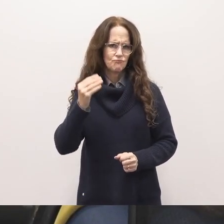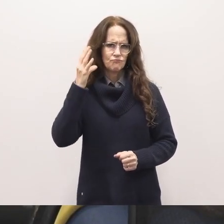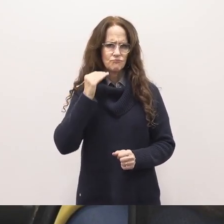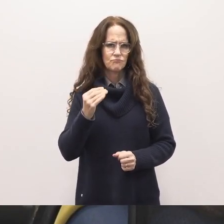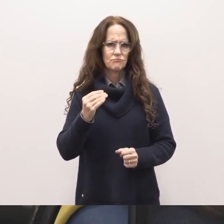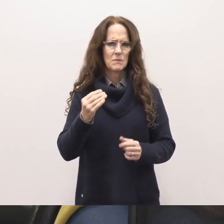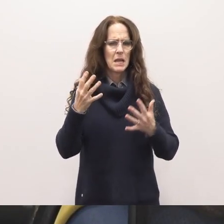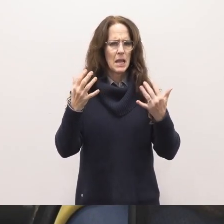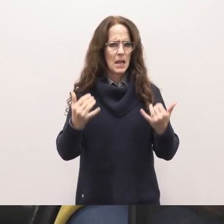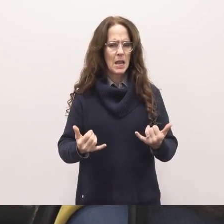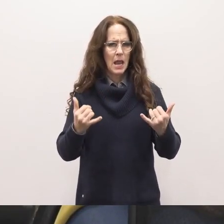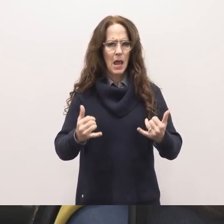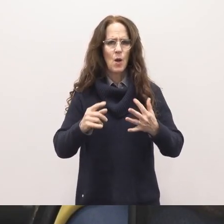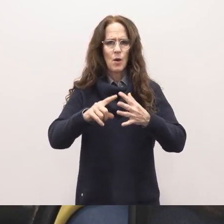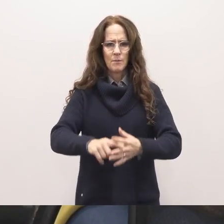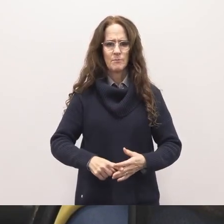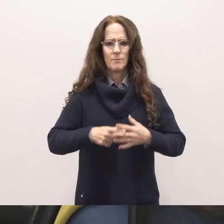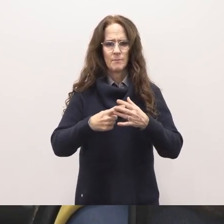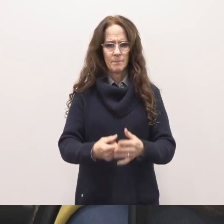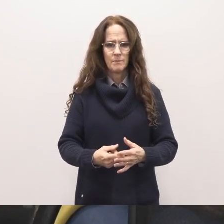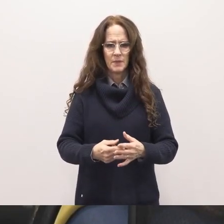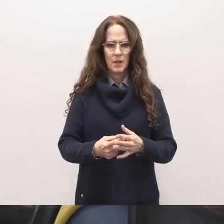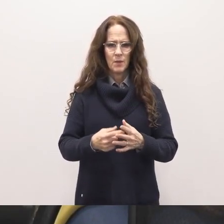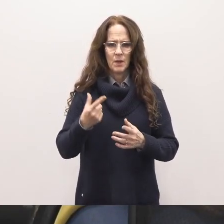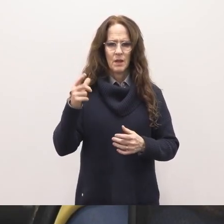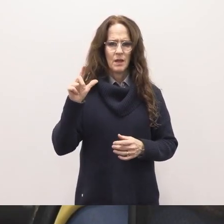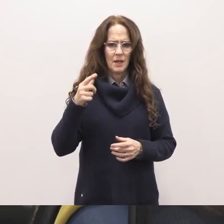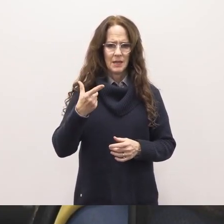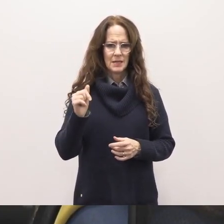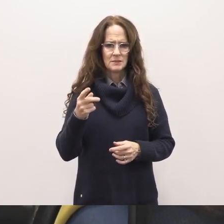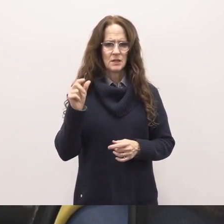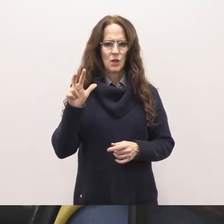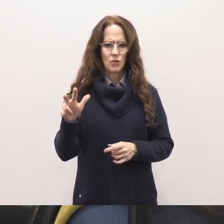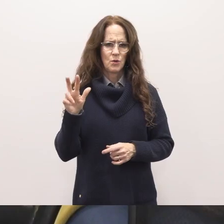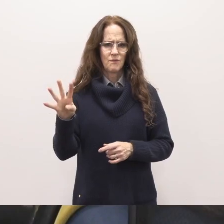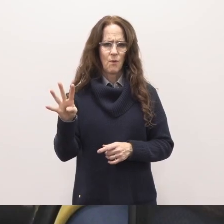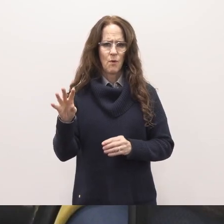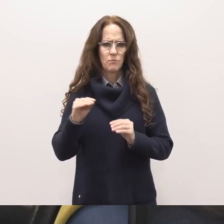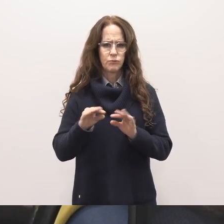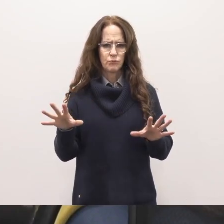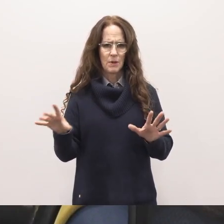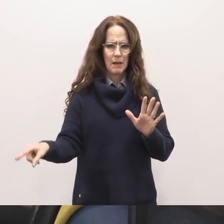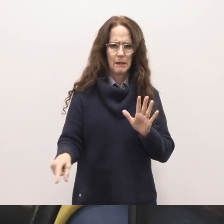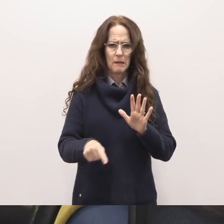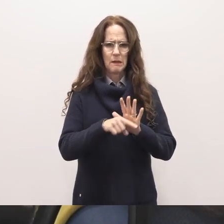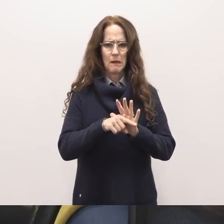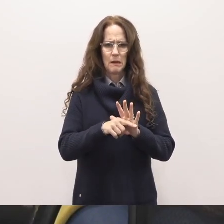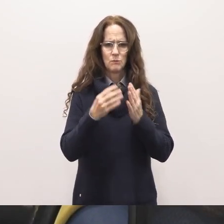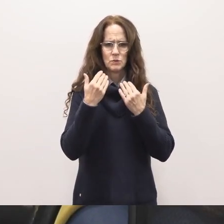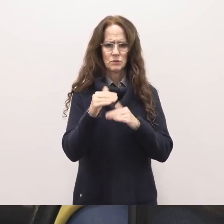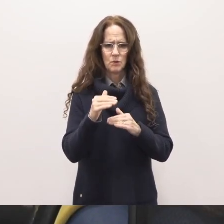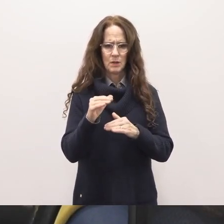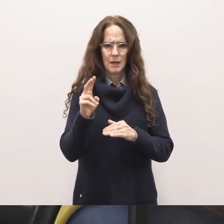but I know beginning when GASB 34 came out, we had this really large negative unrestricted net position on that schedule,